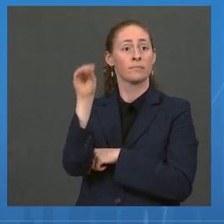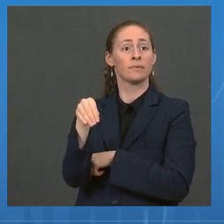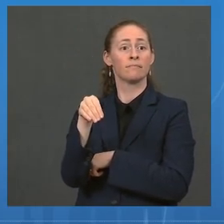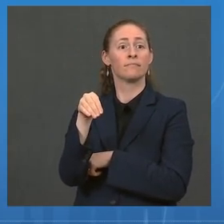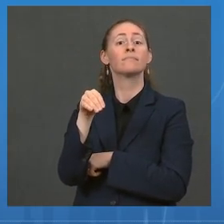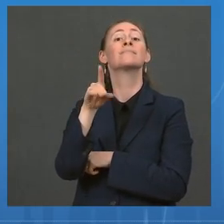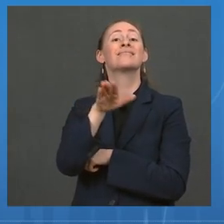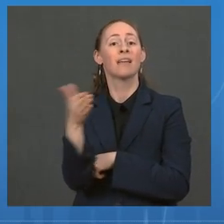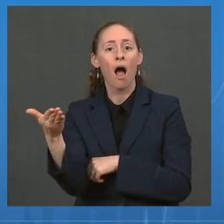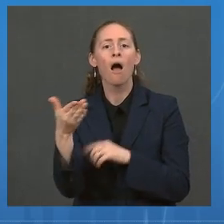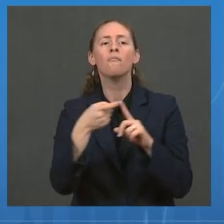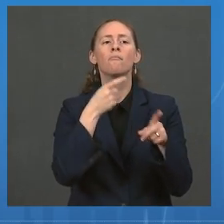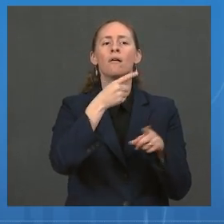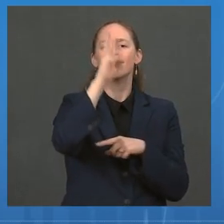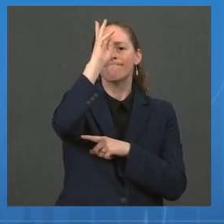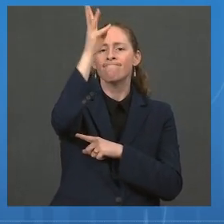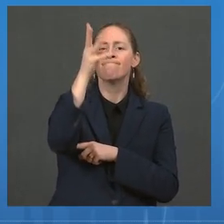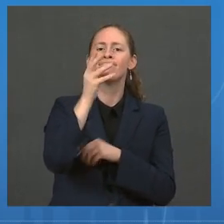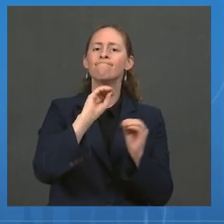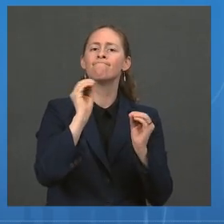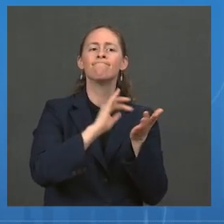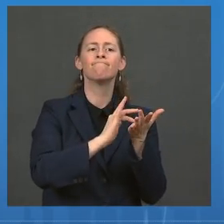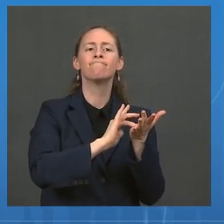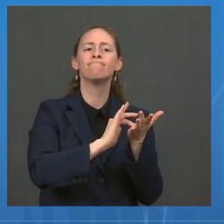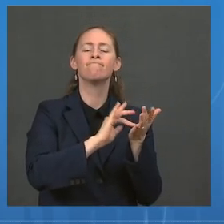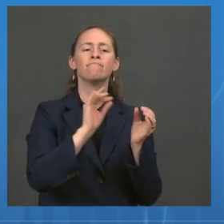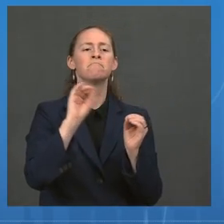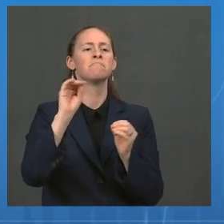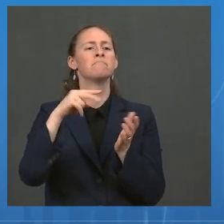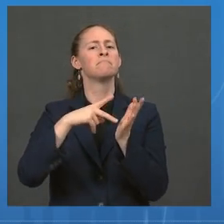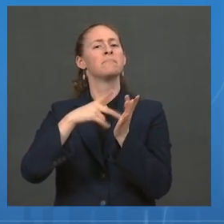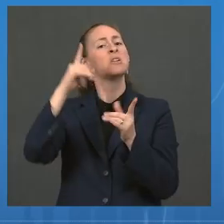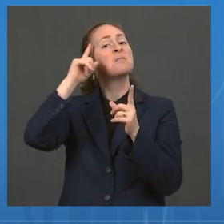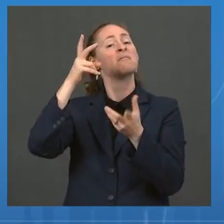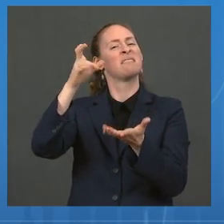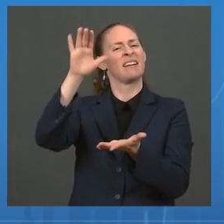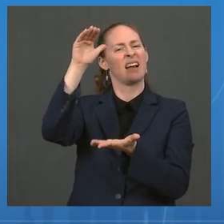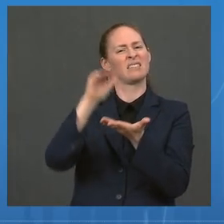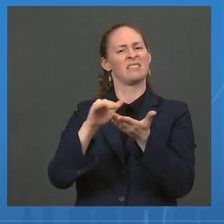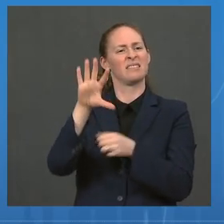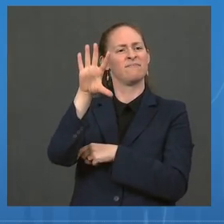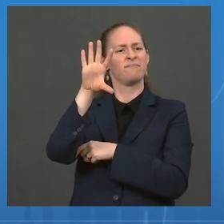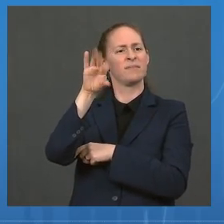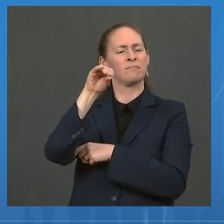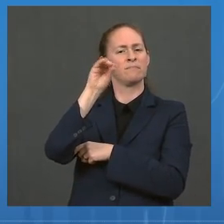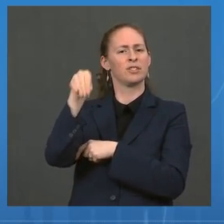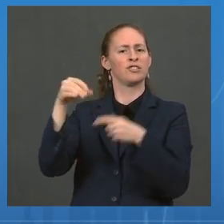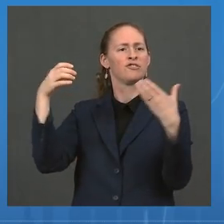That leads to a 50 percent decrease in the endpoint of hospitalization or death.